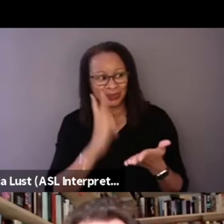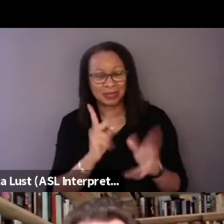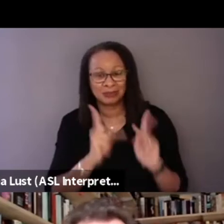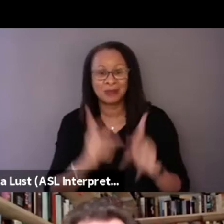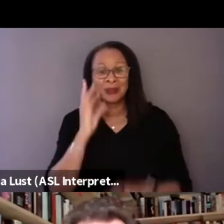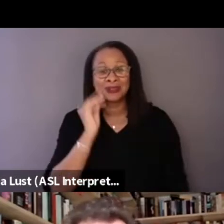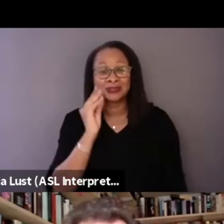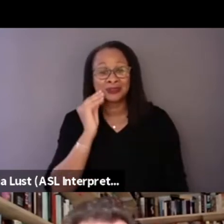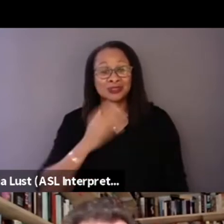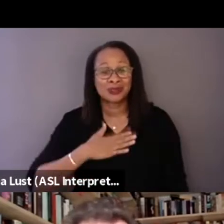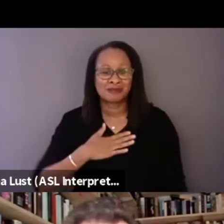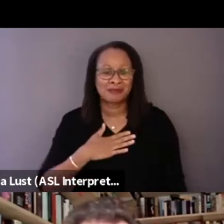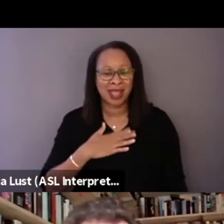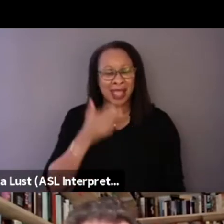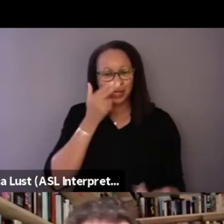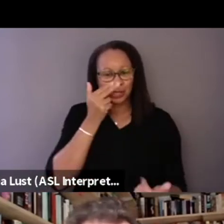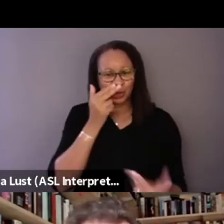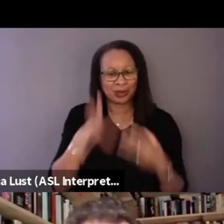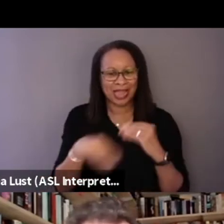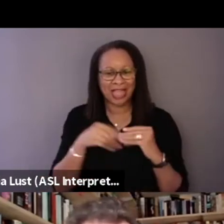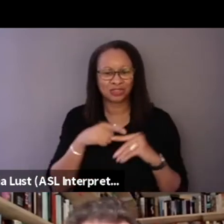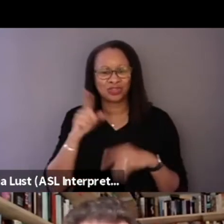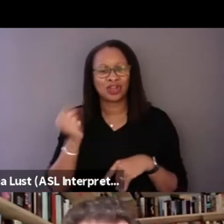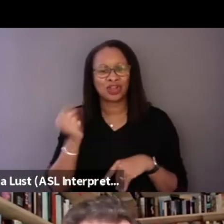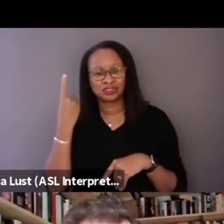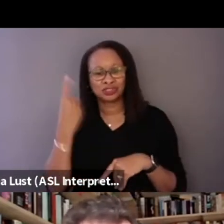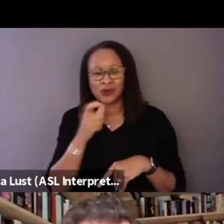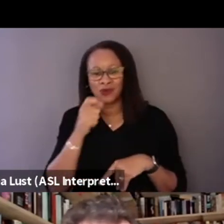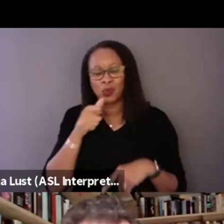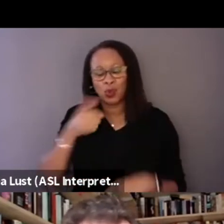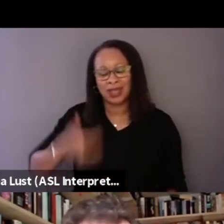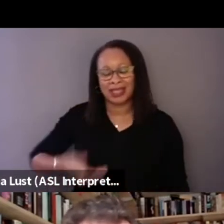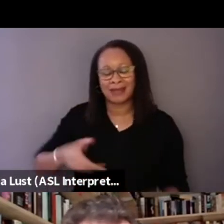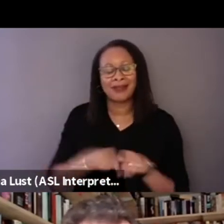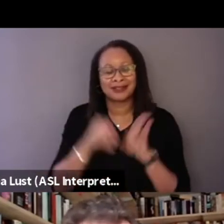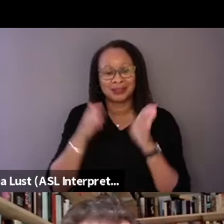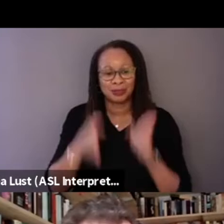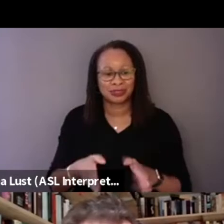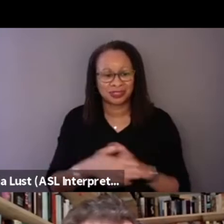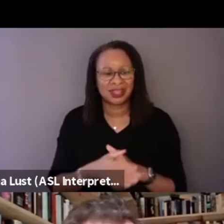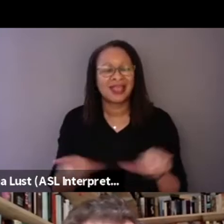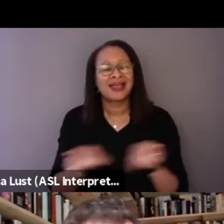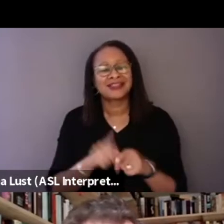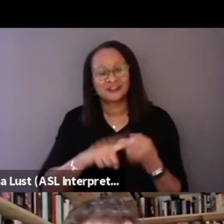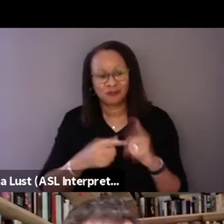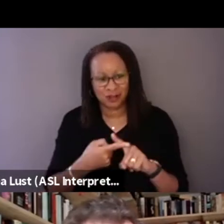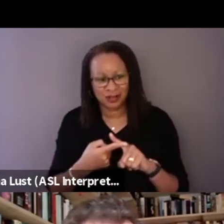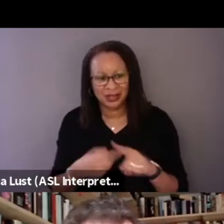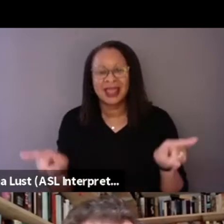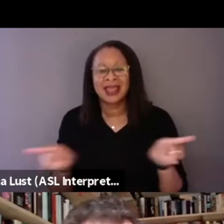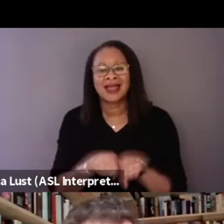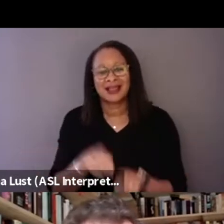my cheeky humor and add onto their understanding of who I am as a person, as a friend, as a dad.